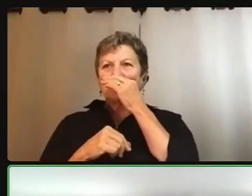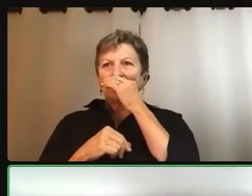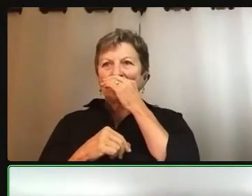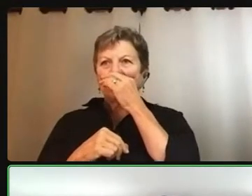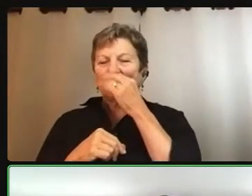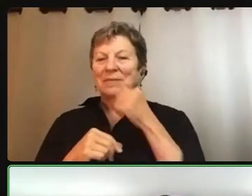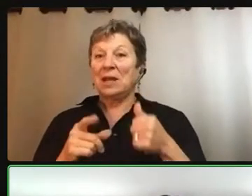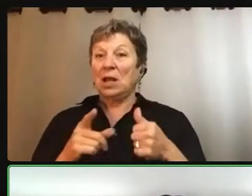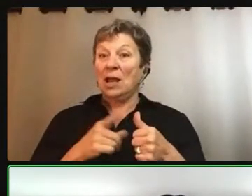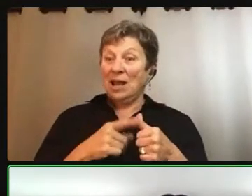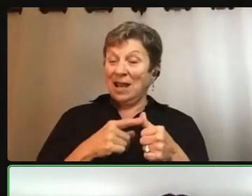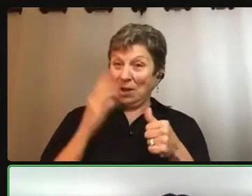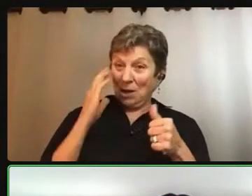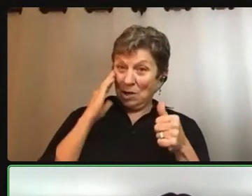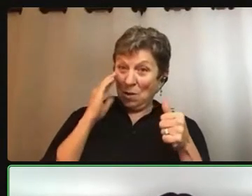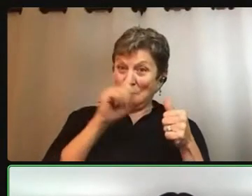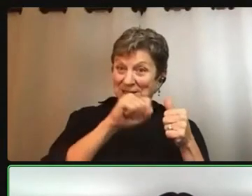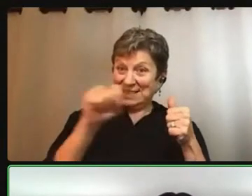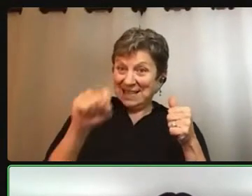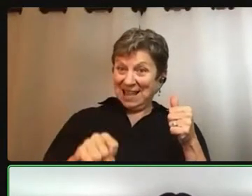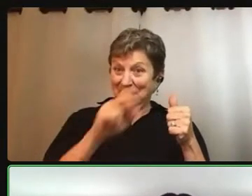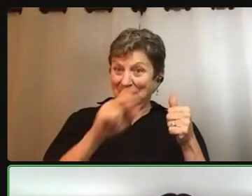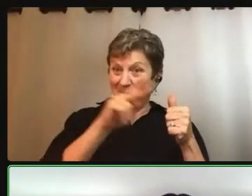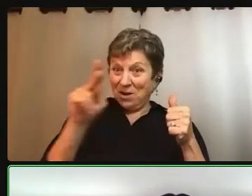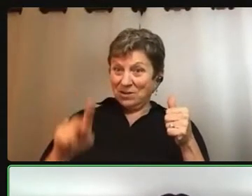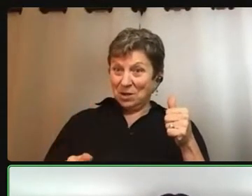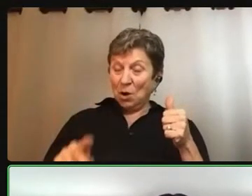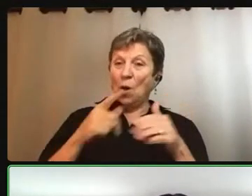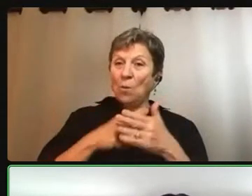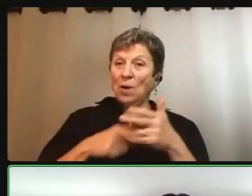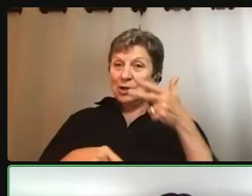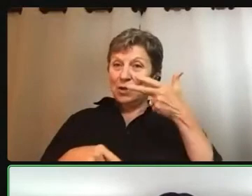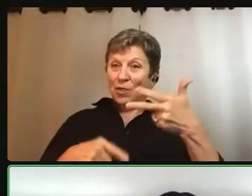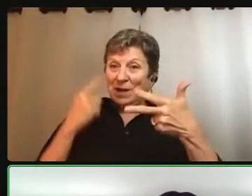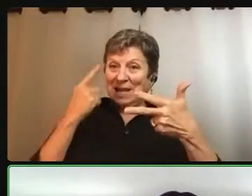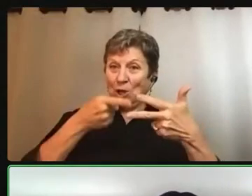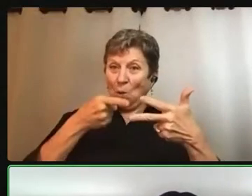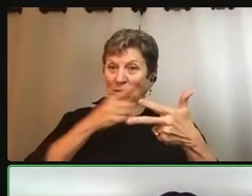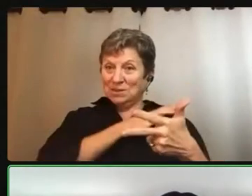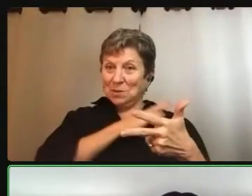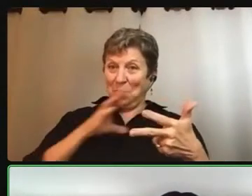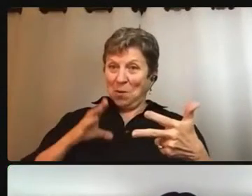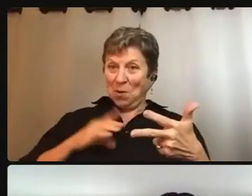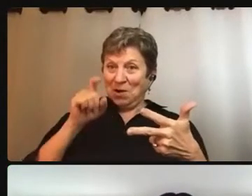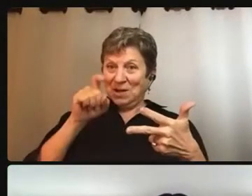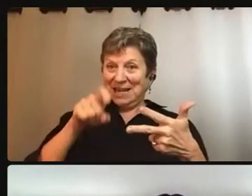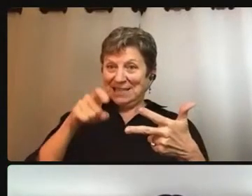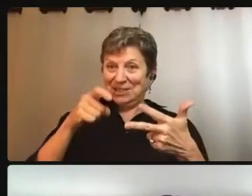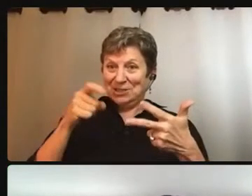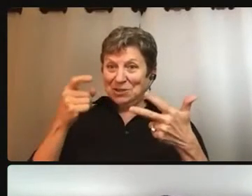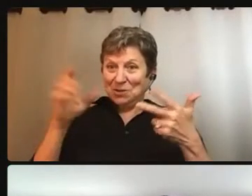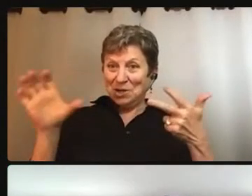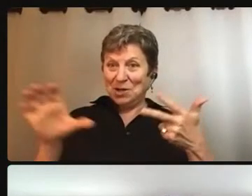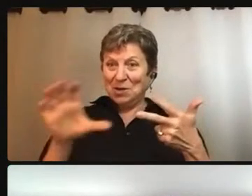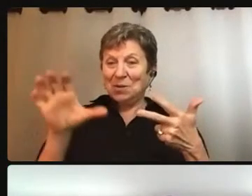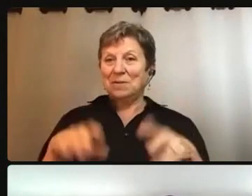OK, METASTATIC. THANK YOU. WELCOME TO KEY. FIRST QUESTION GIVE ME WHAT YOU